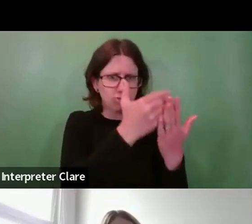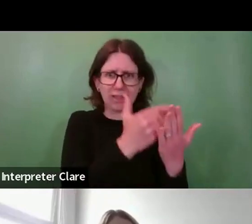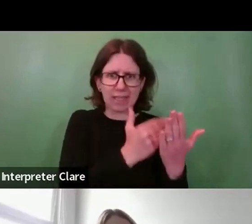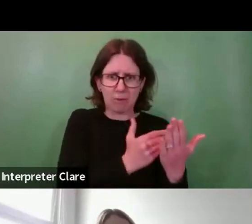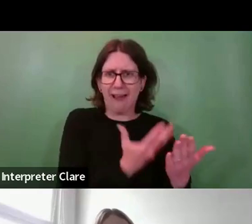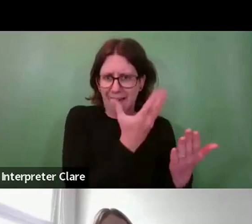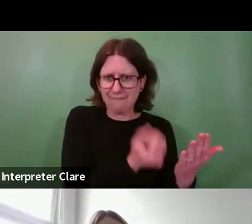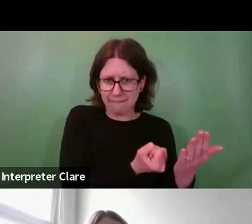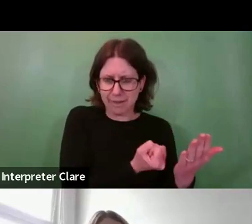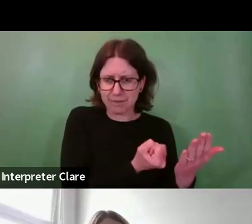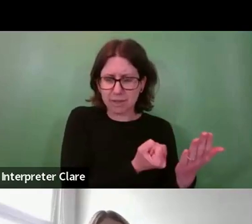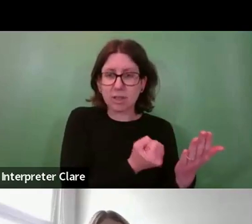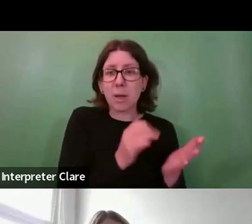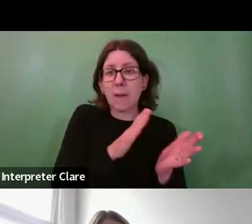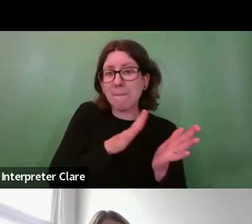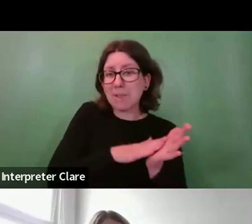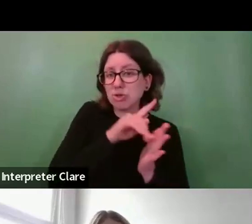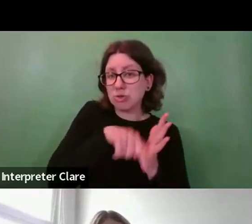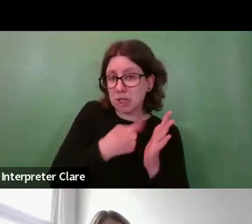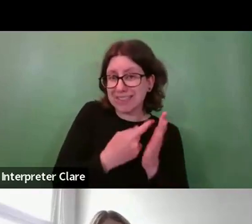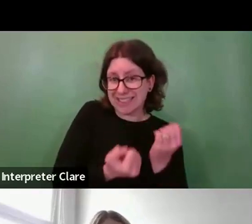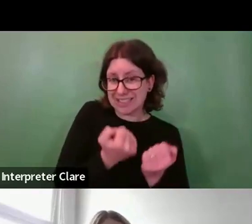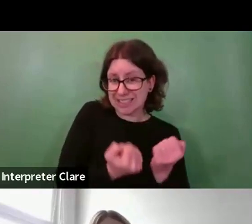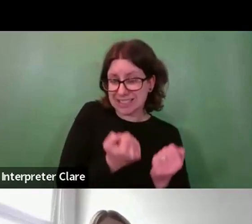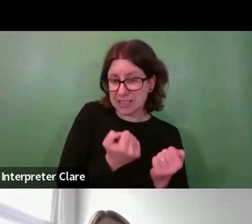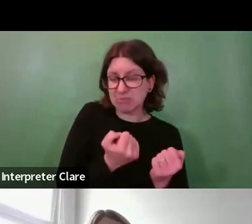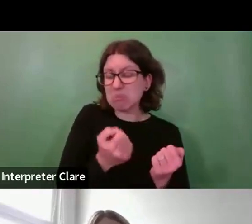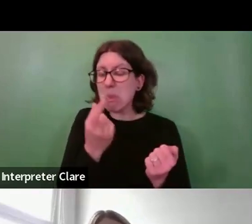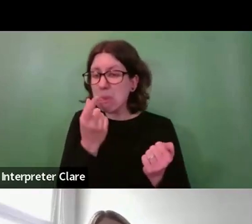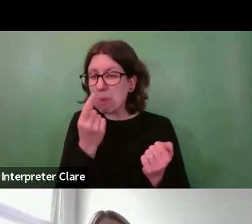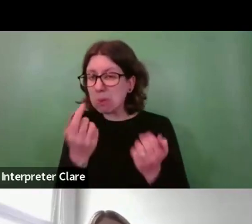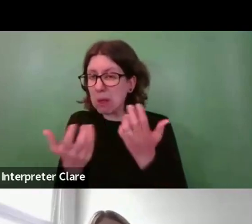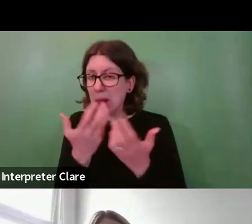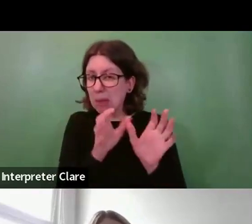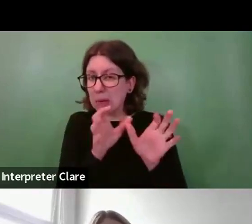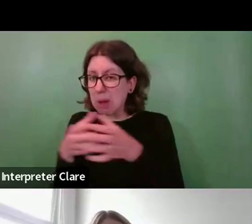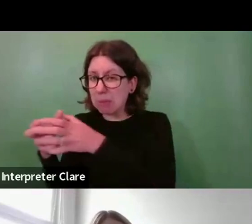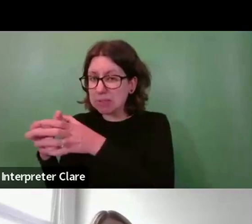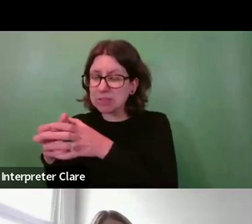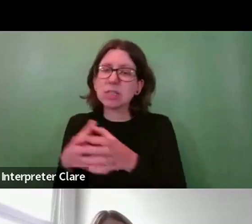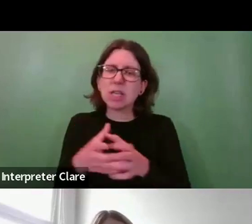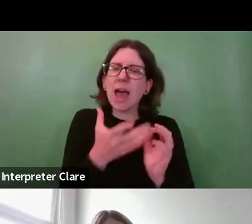For the Ministry of Justice and potentially for other departments, there's an expectation that the,